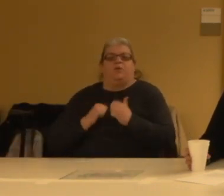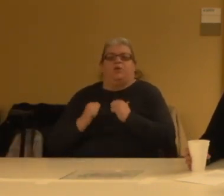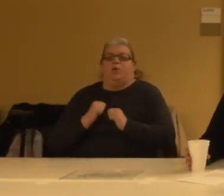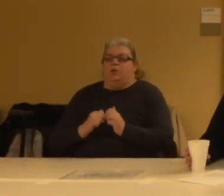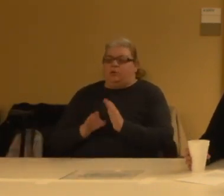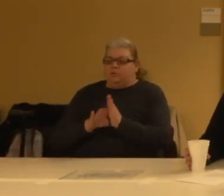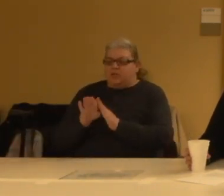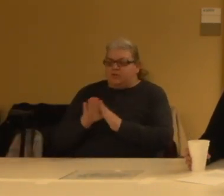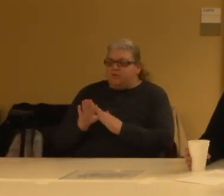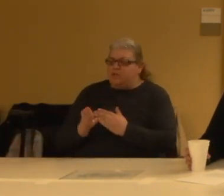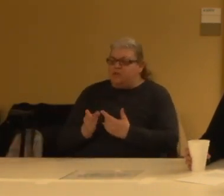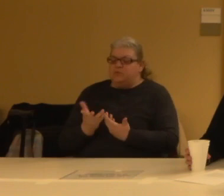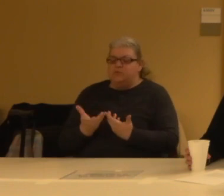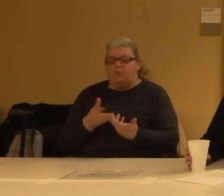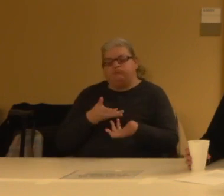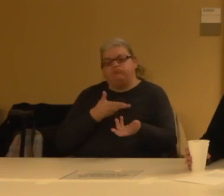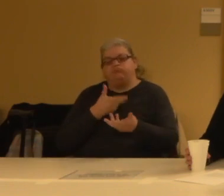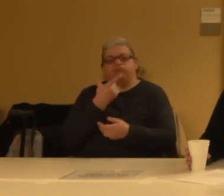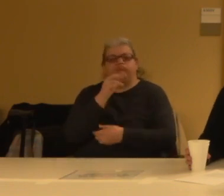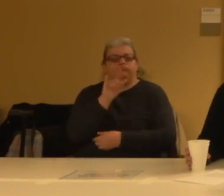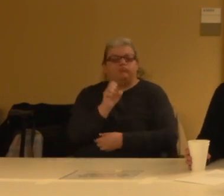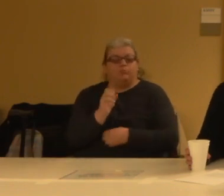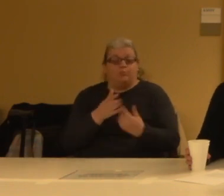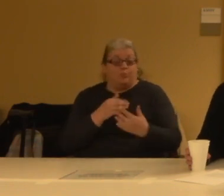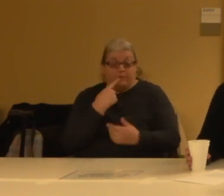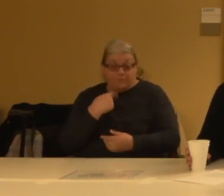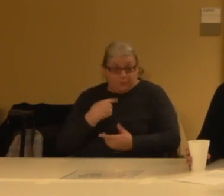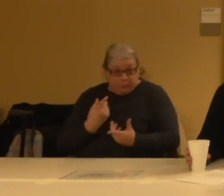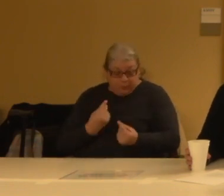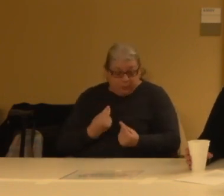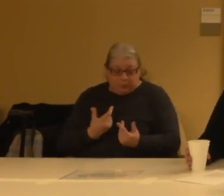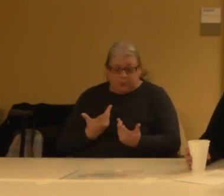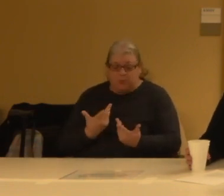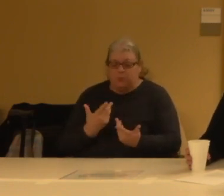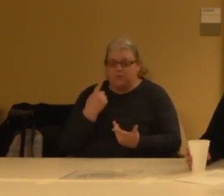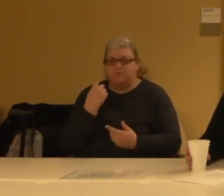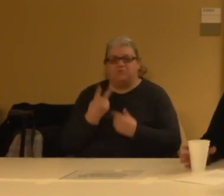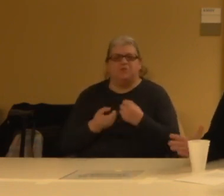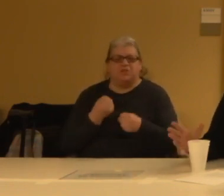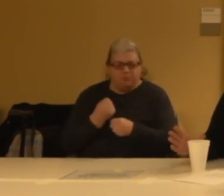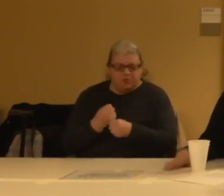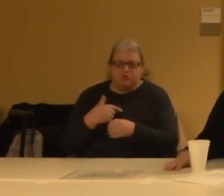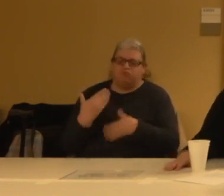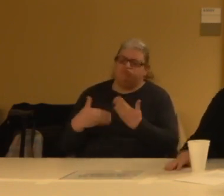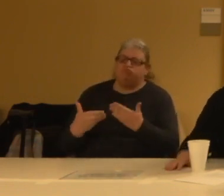literally doing everything, you know, whatever George told me to do for a couple years, and George was behind the move to Atlanta.